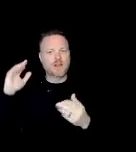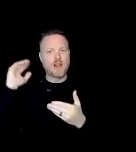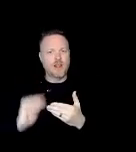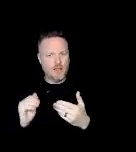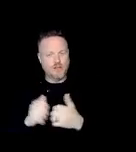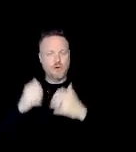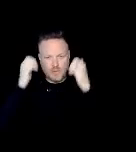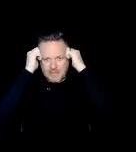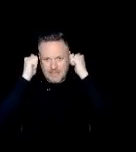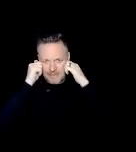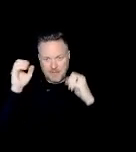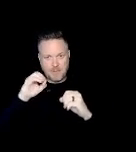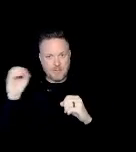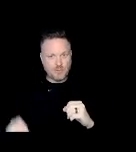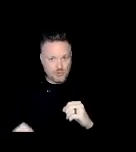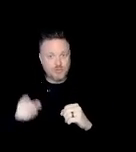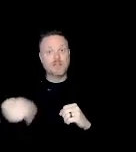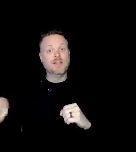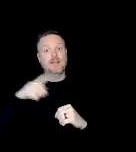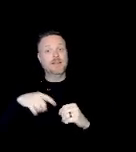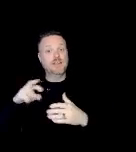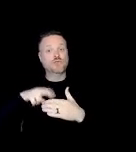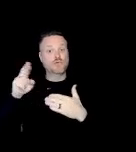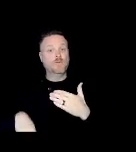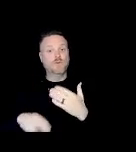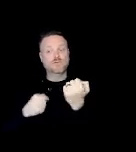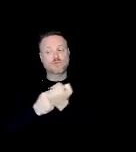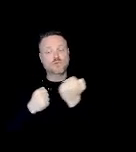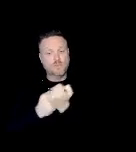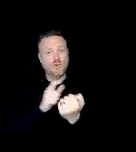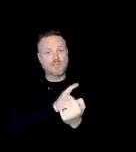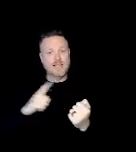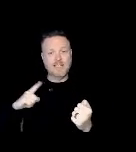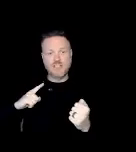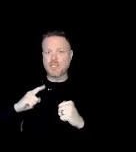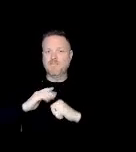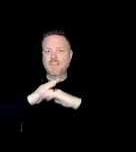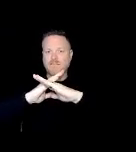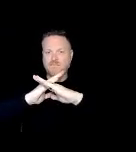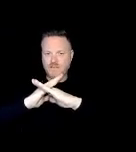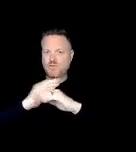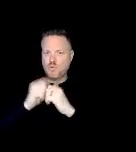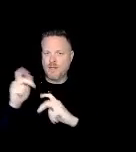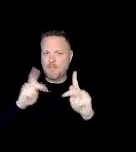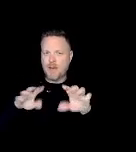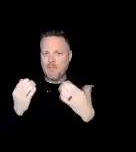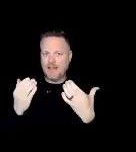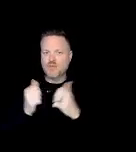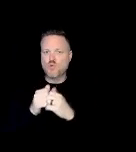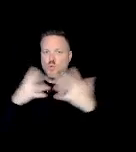wearing proportions. These results support legislative of helmet wearing.